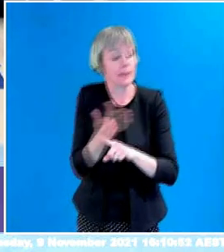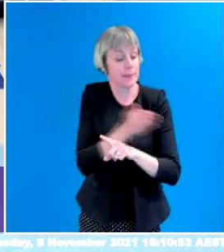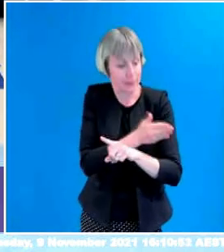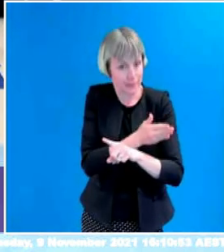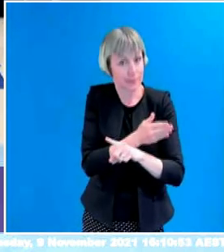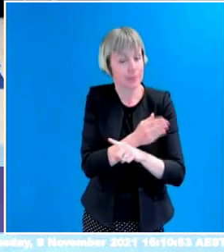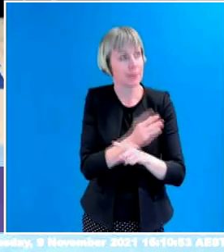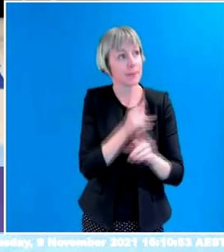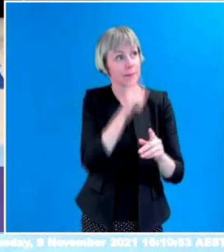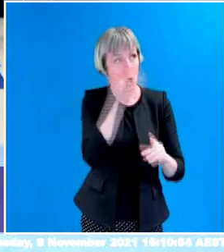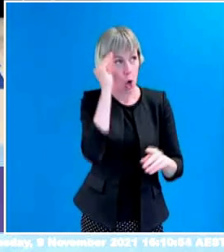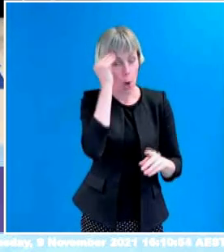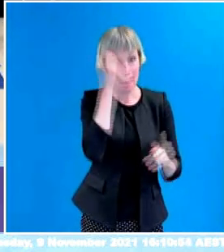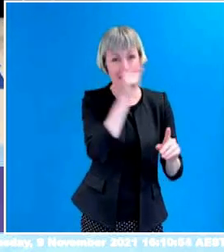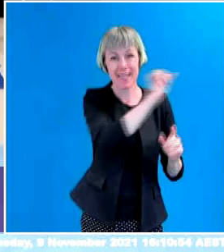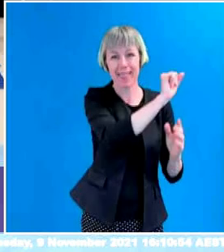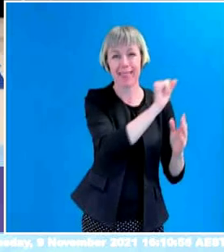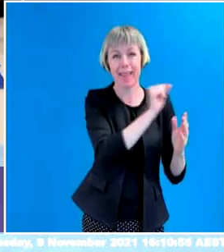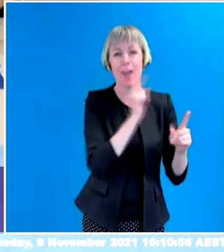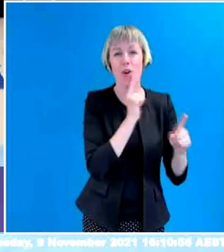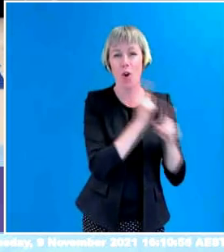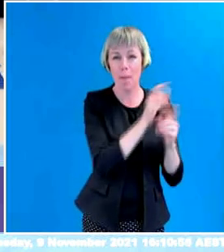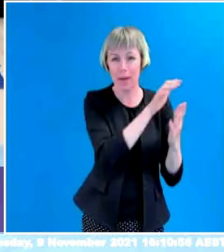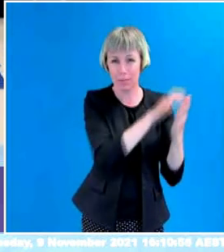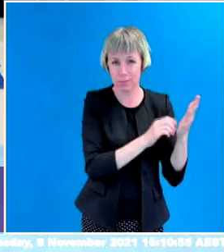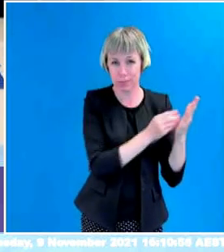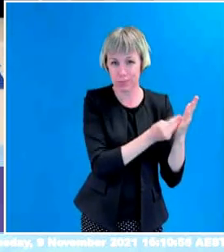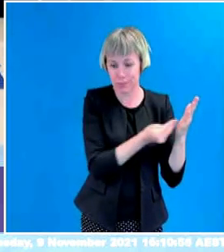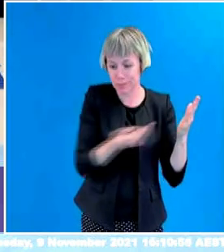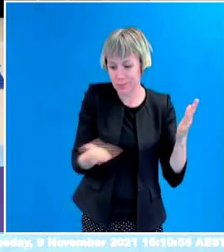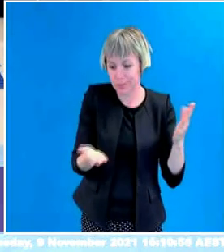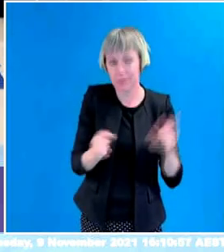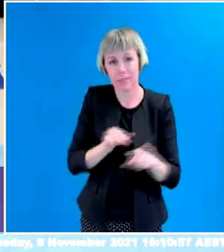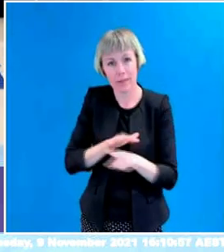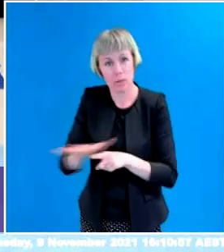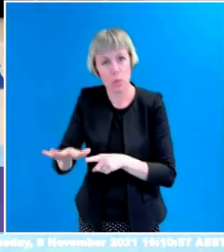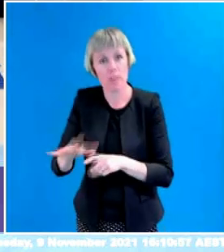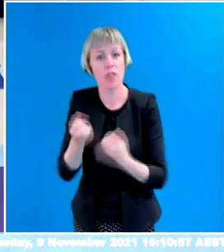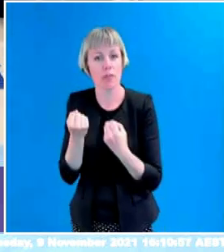they are being folded into that consideration, so I just make that point because I think that's important.